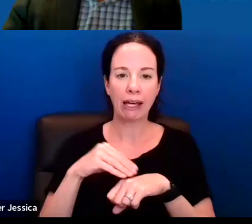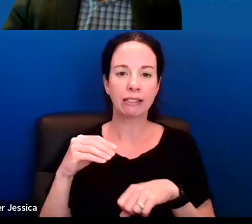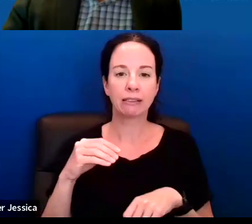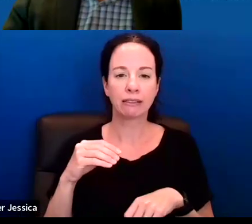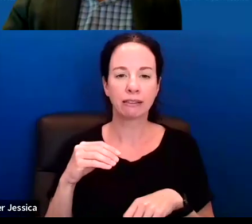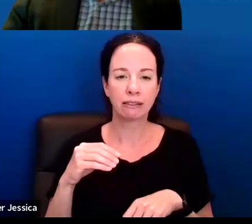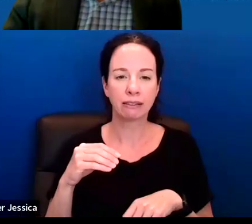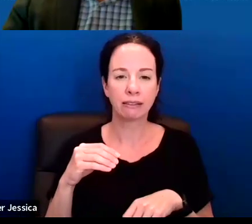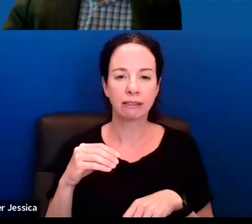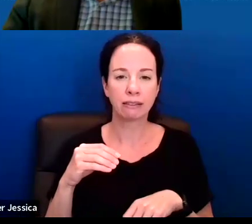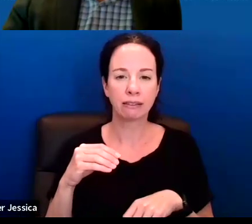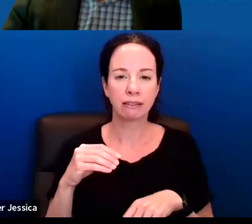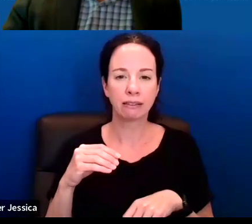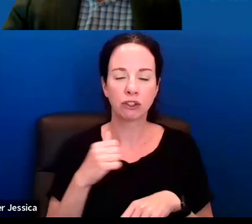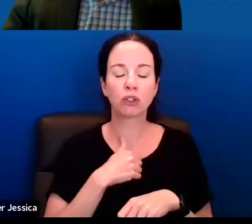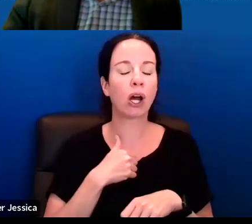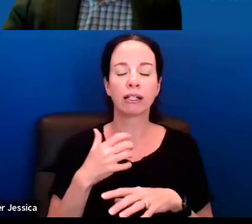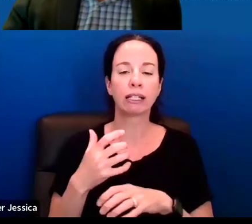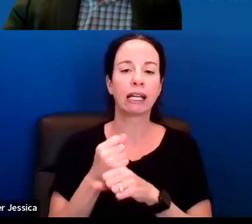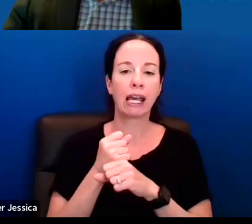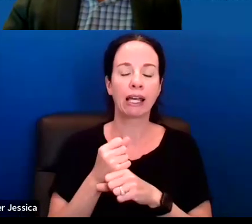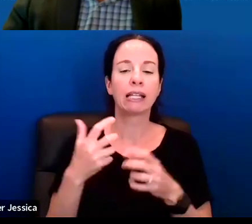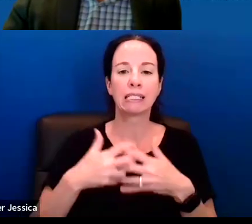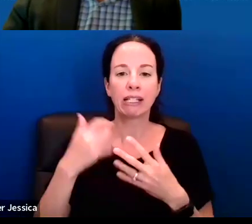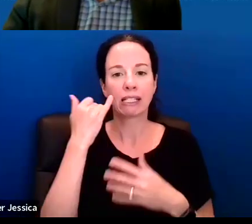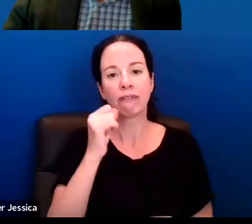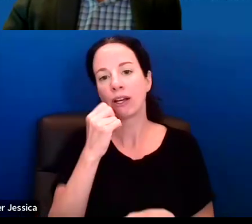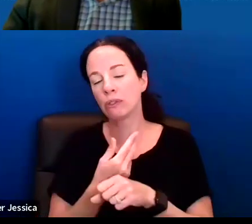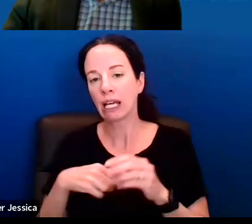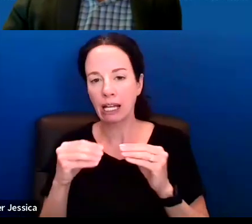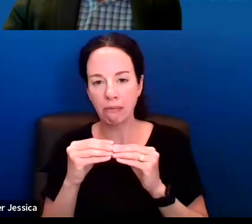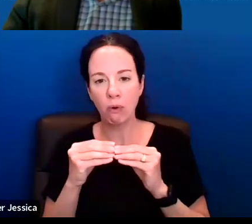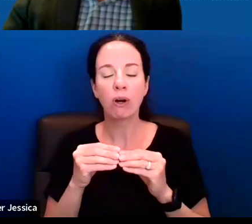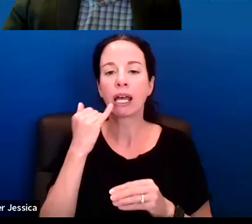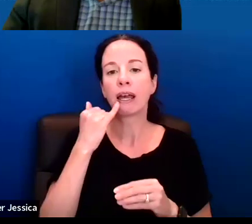get rid of the devices that they're no longer using. Maybe they've upgraded, or just, you know,